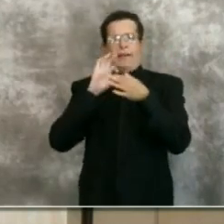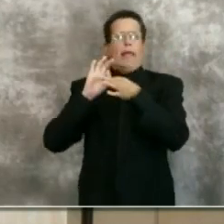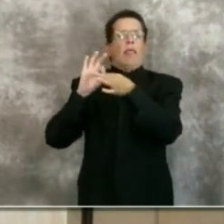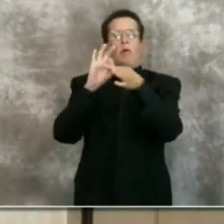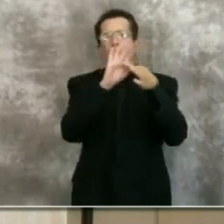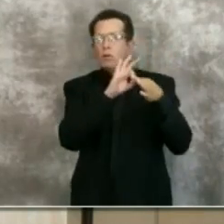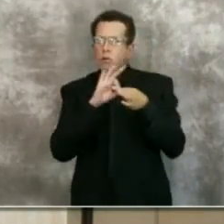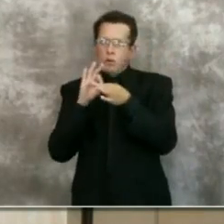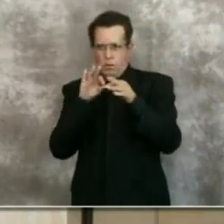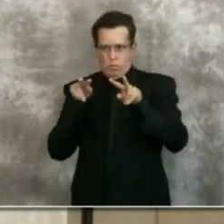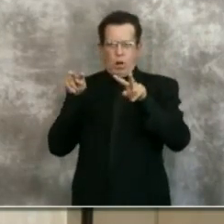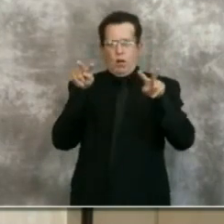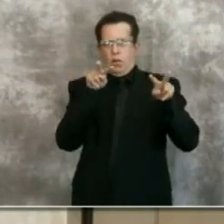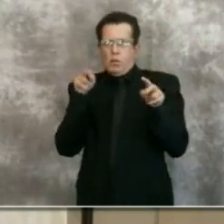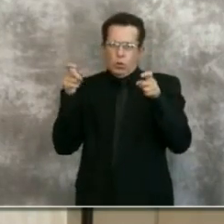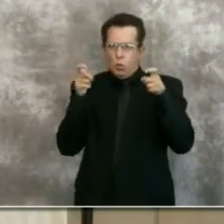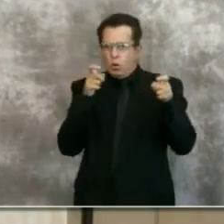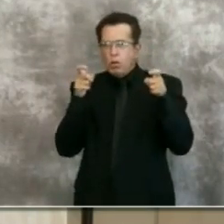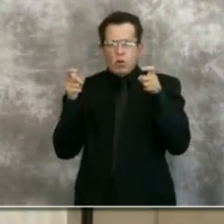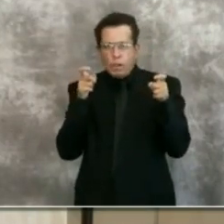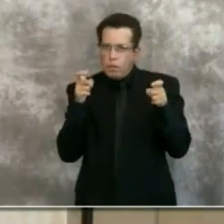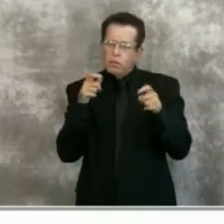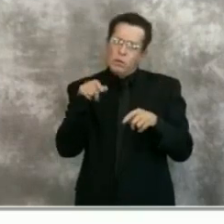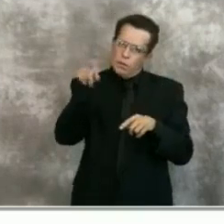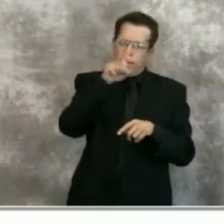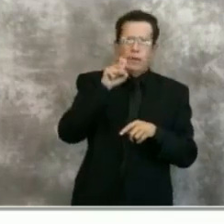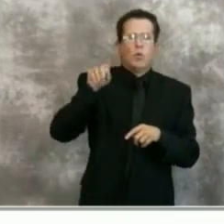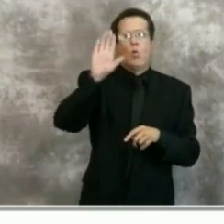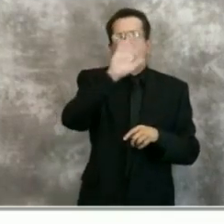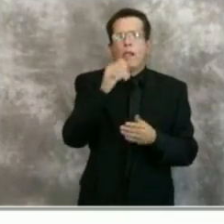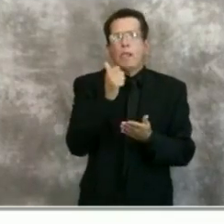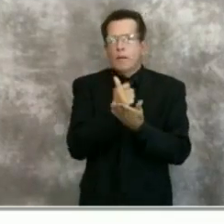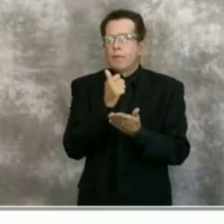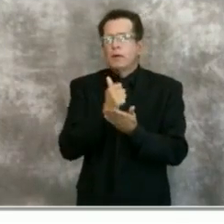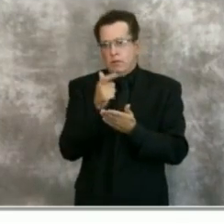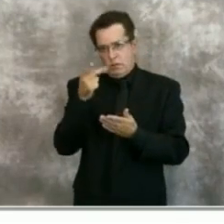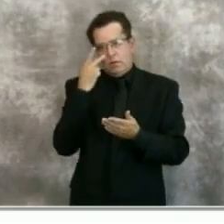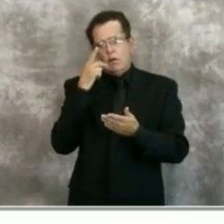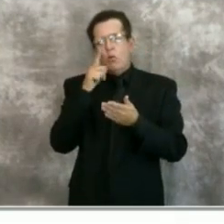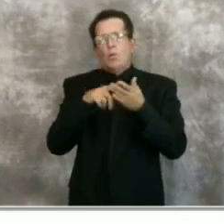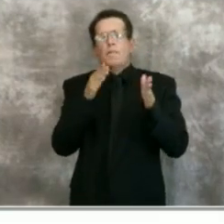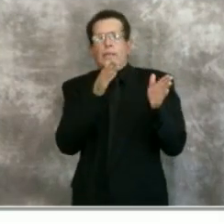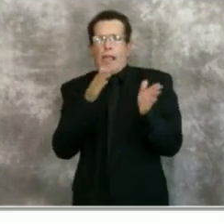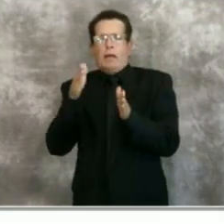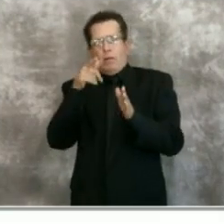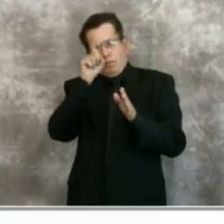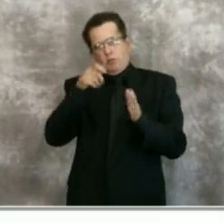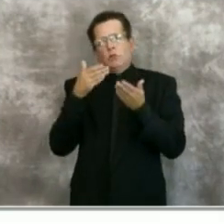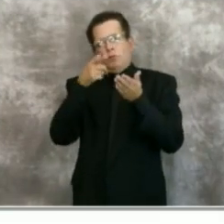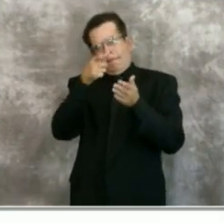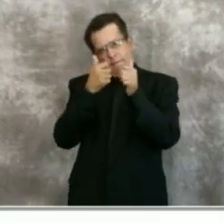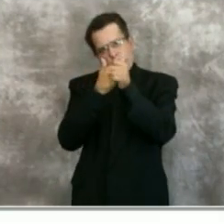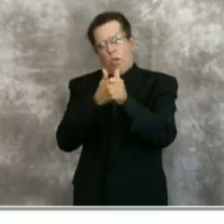DECREASE. WE CAN GET THROUGH THE PANDEMIC BUT IT REALLY REQUIRES THAT WE ALL DO OUR PART IN WORK TOGETHER AND IN